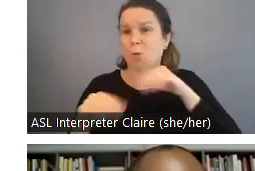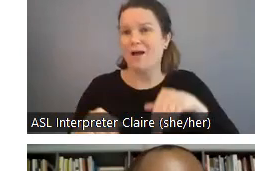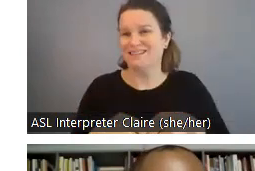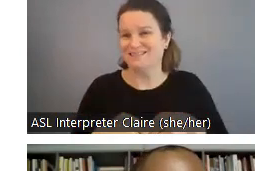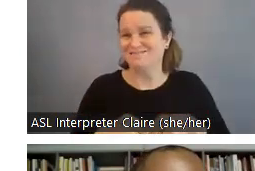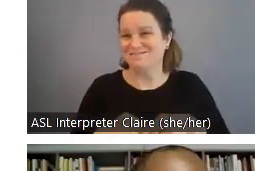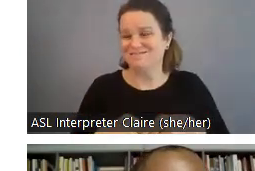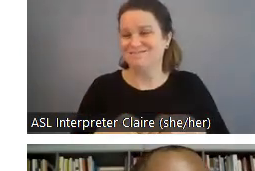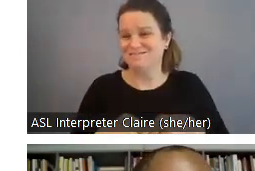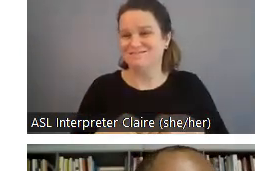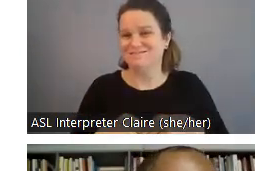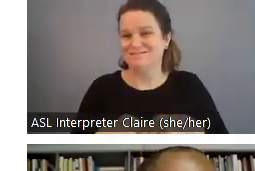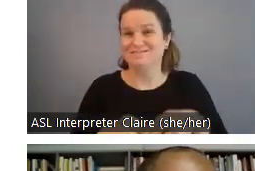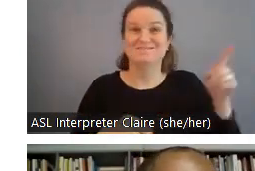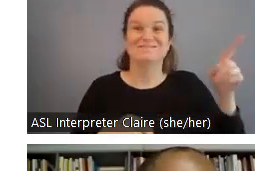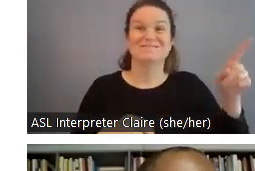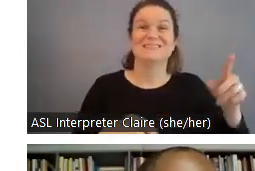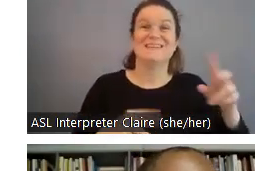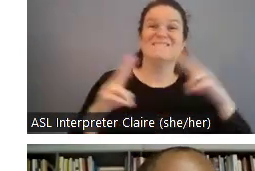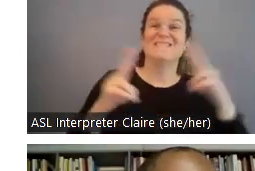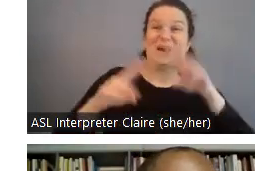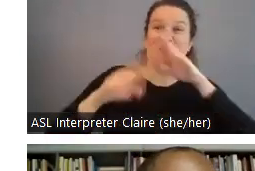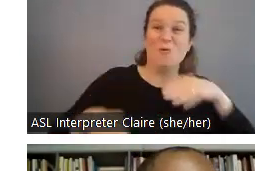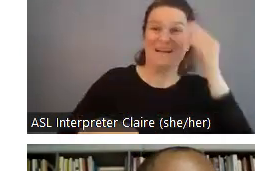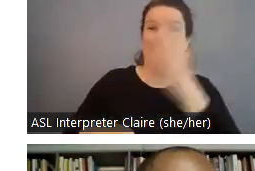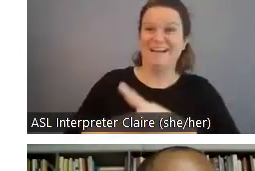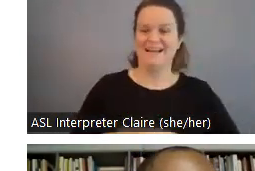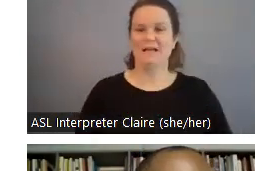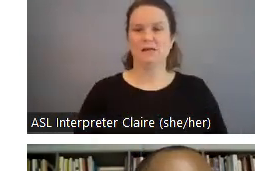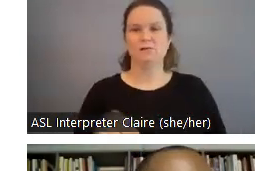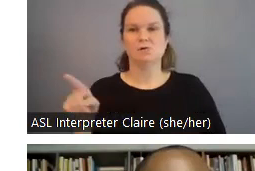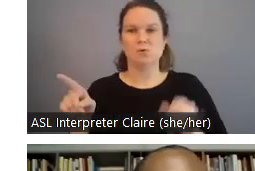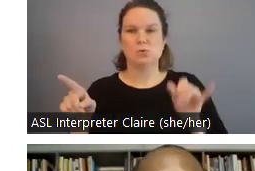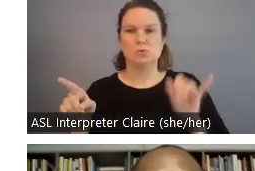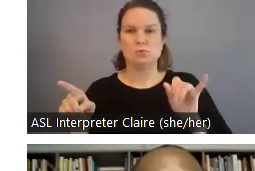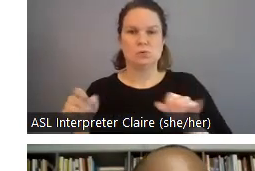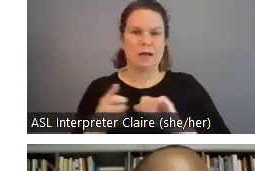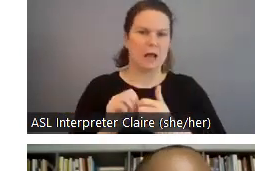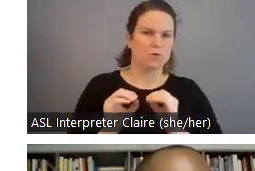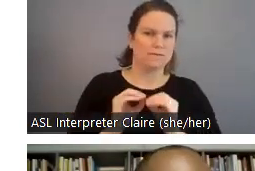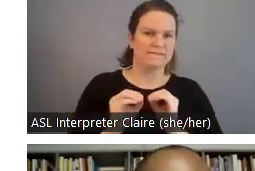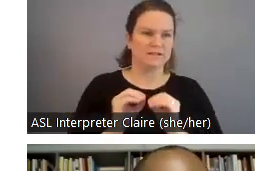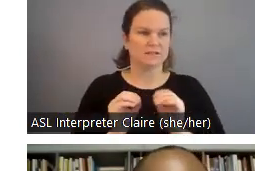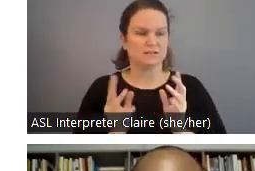Very quiet. Let's see how I change that.